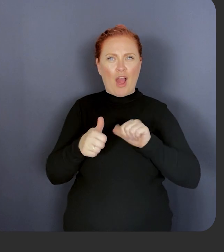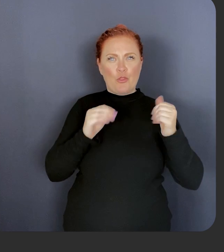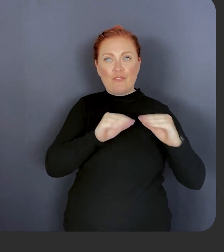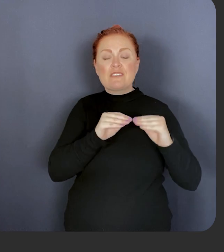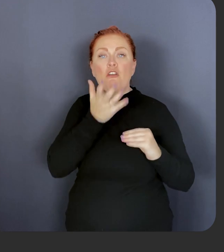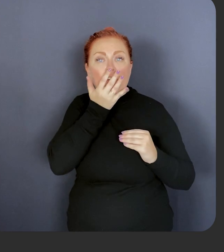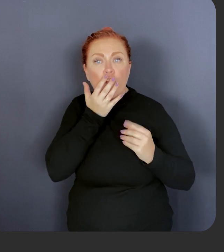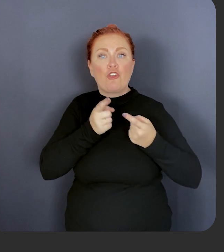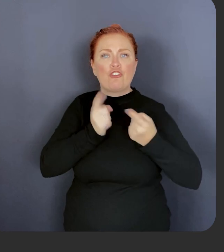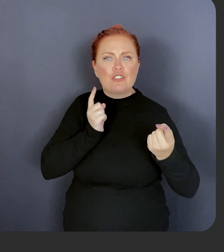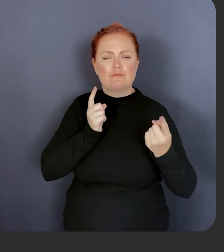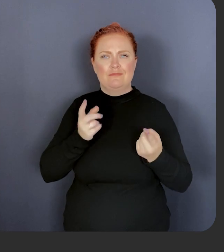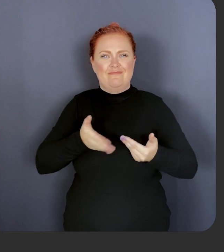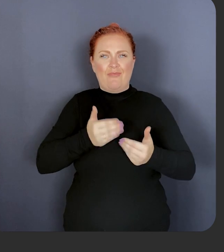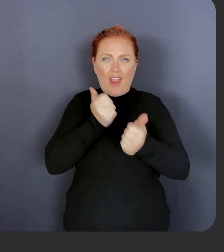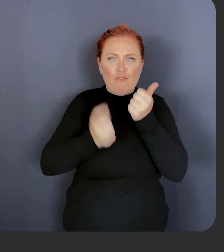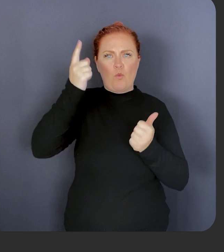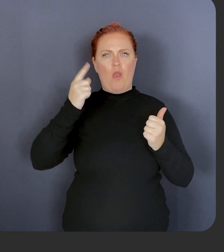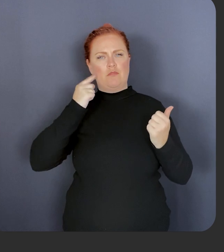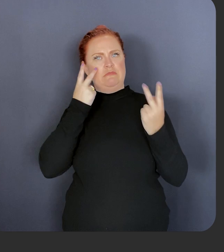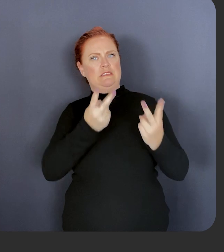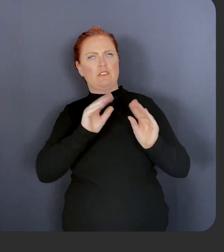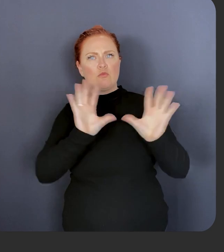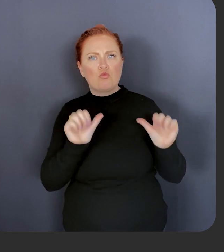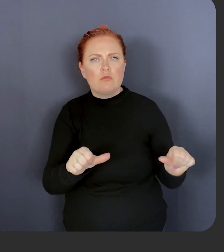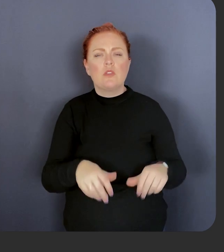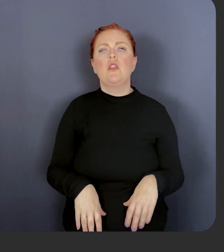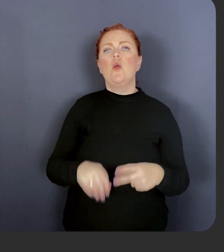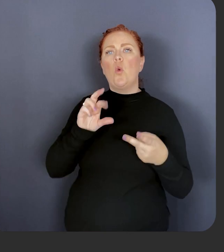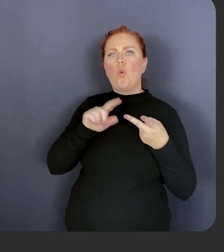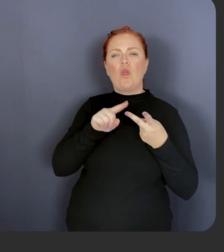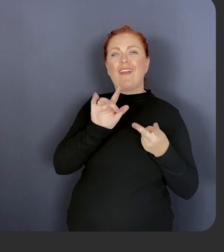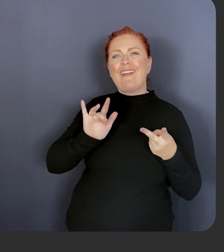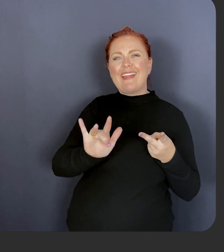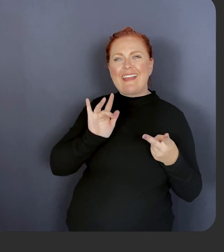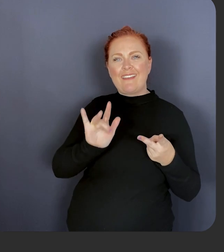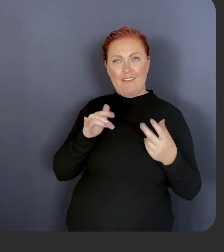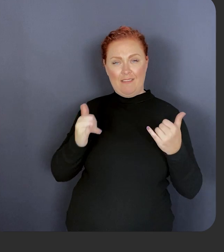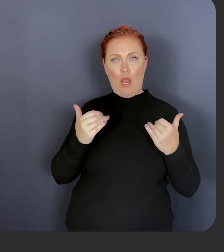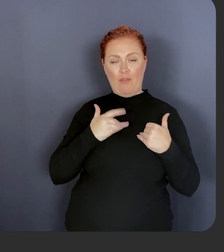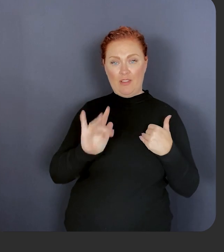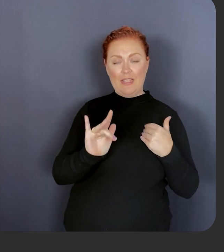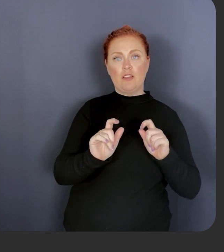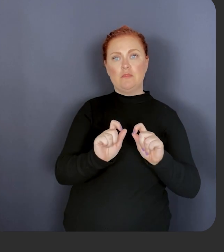like this color contrast, just makes it easier for everyone. Or this clicker interaction, the fact that it now has hover,